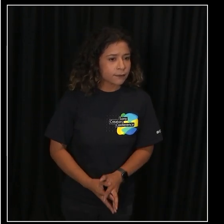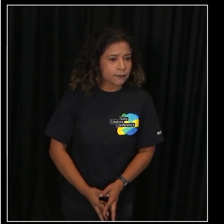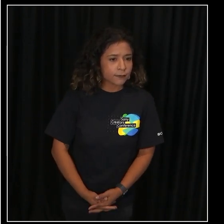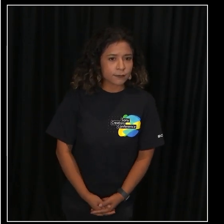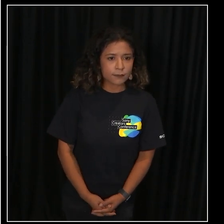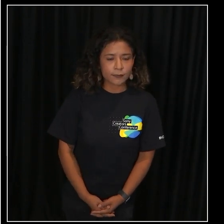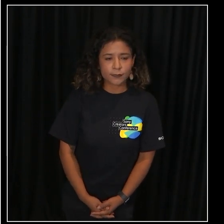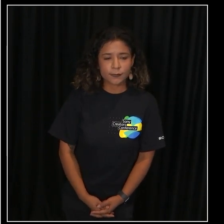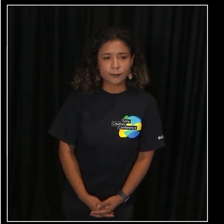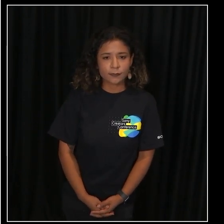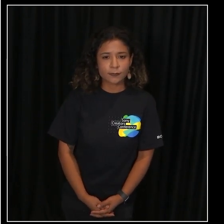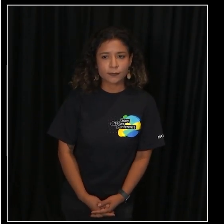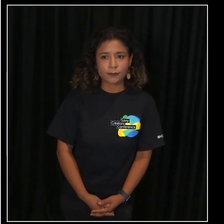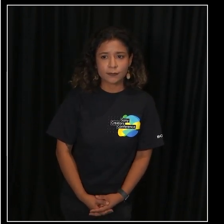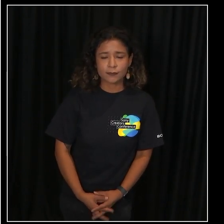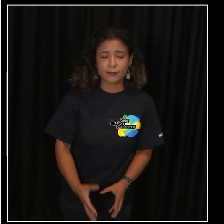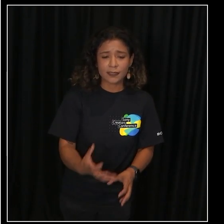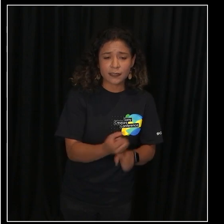We take a few samples along the way.